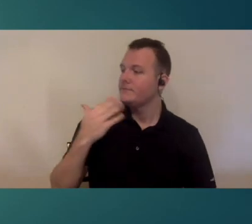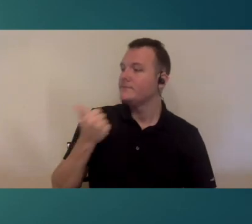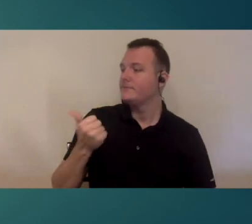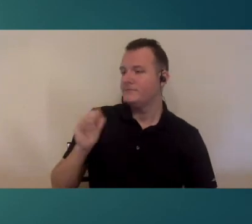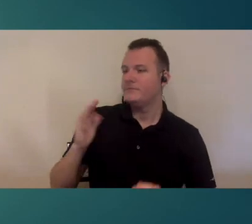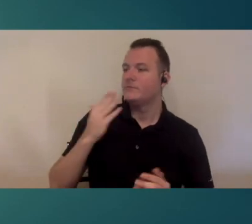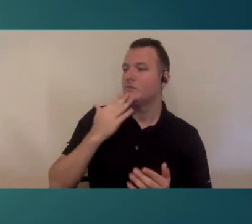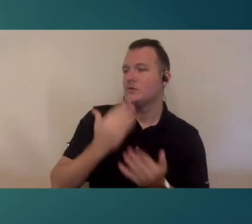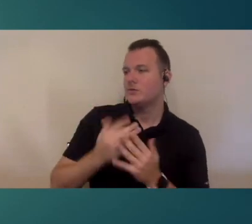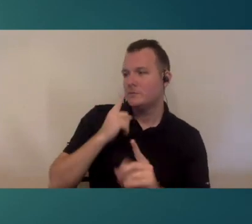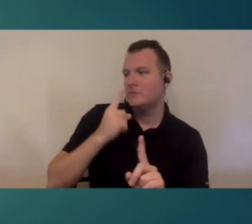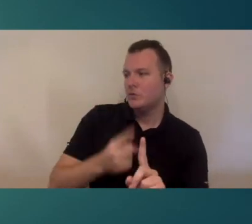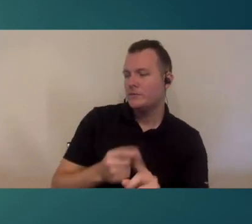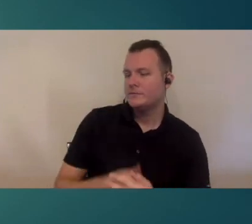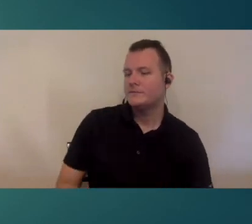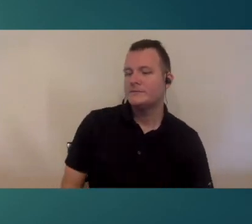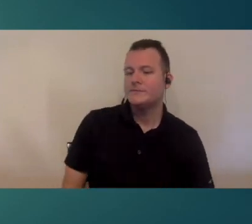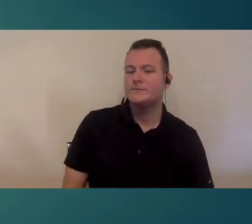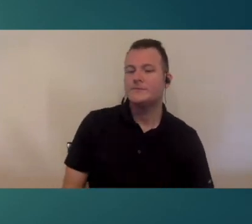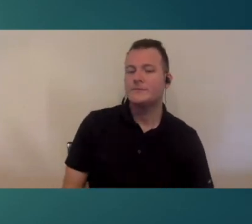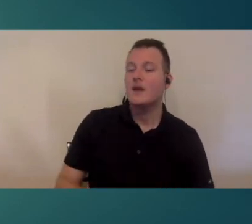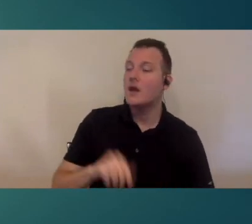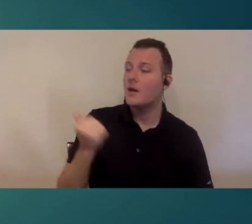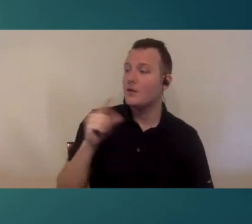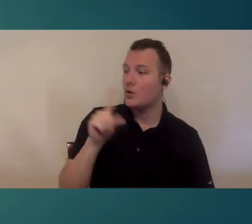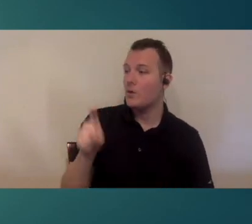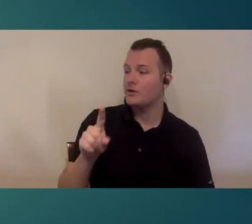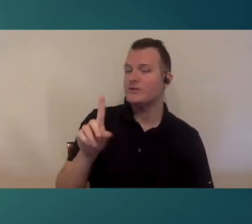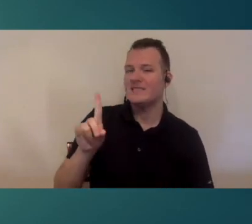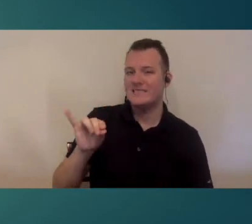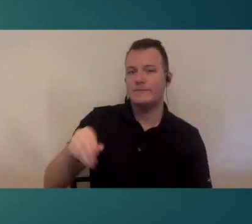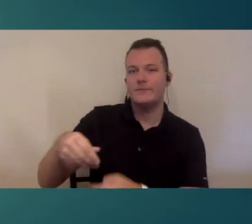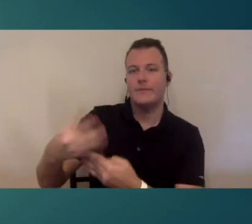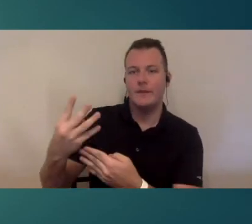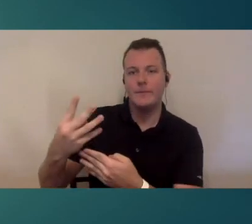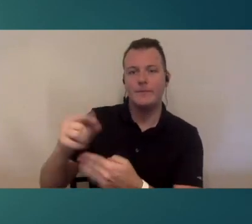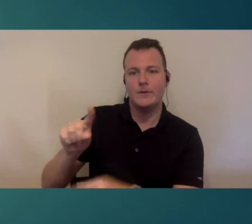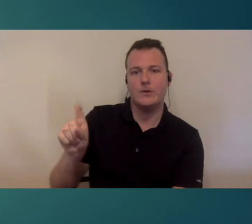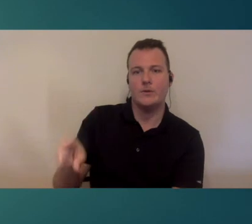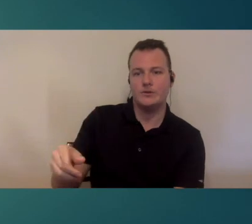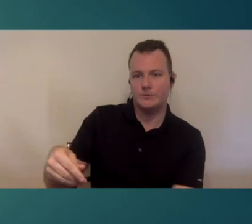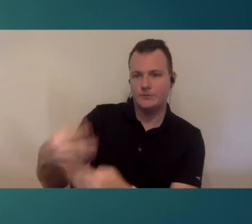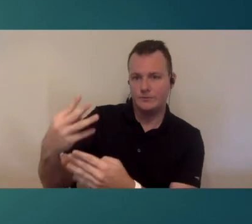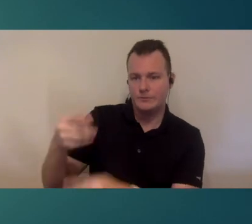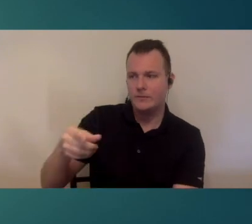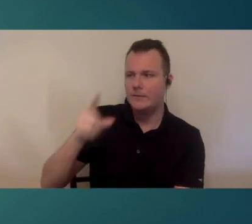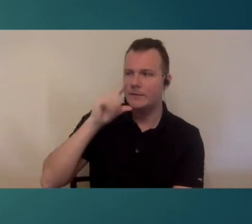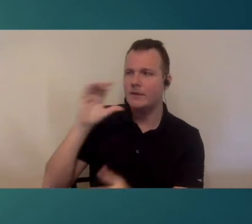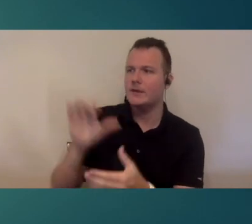that's a great point. We have another one that came into the queue. I believe this